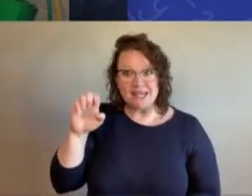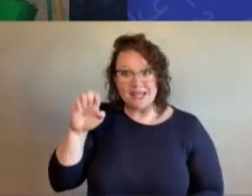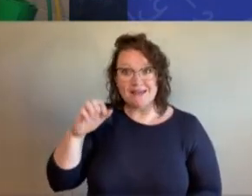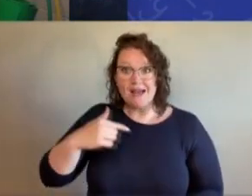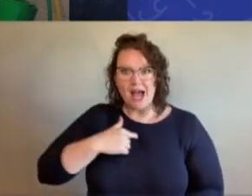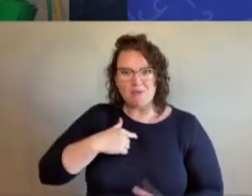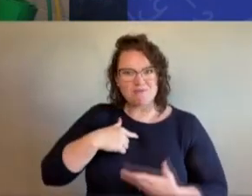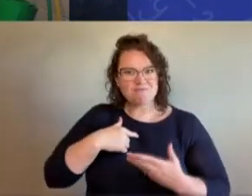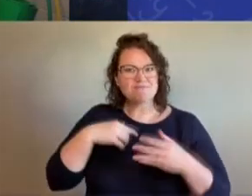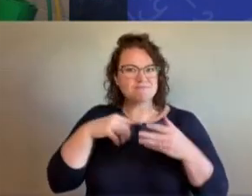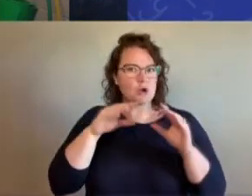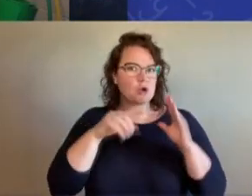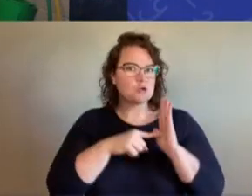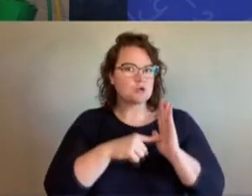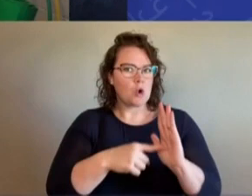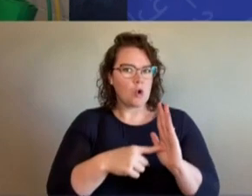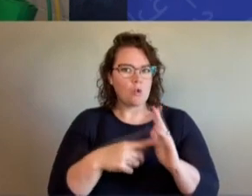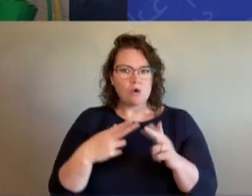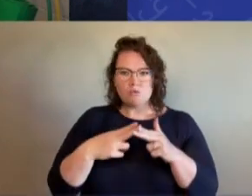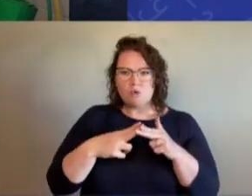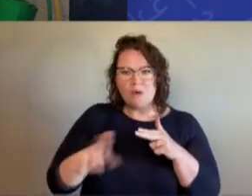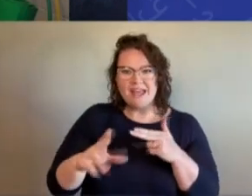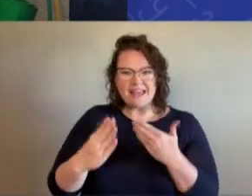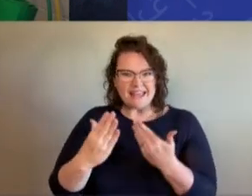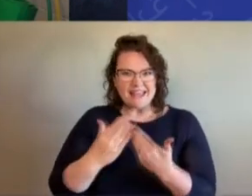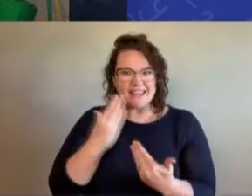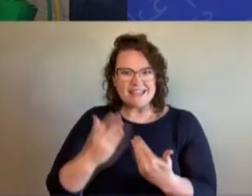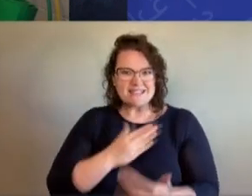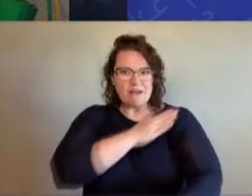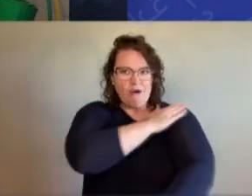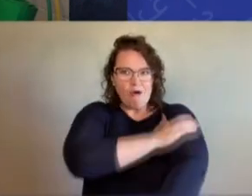special guest today.